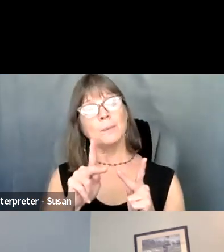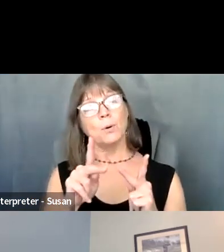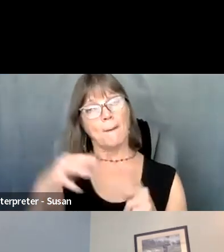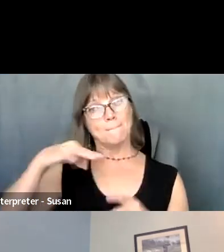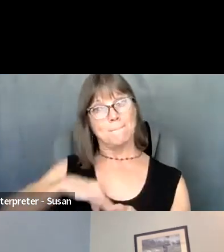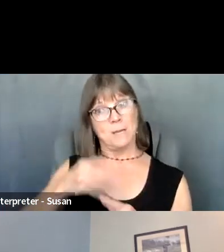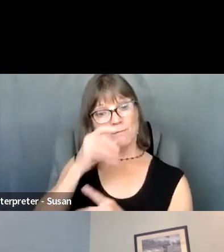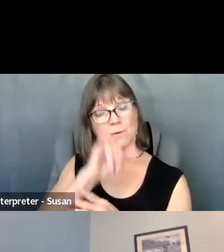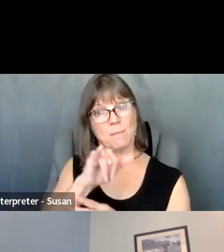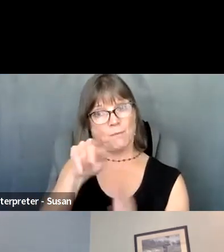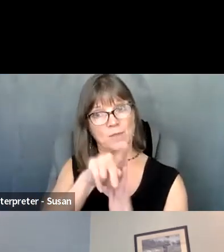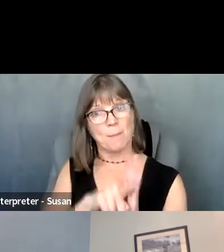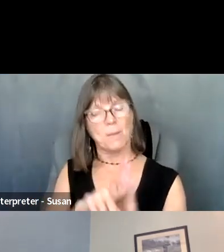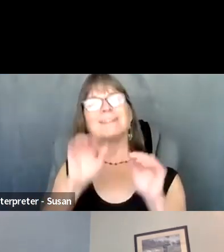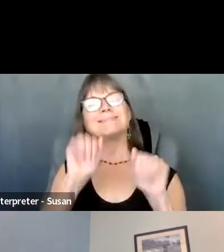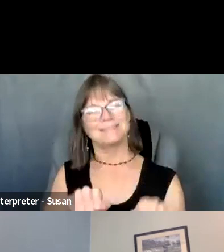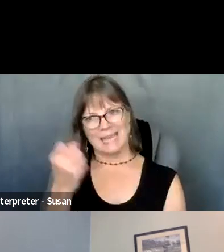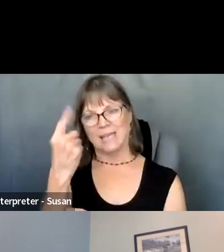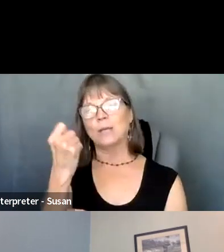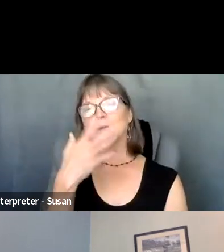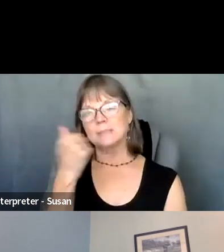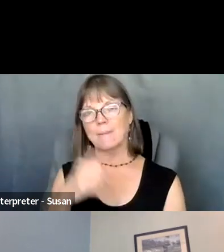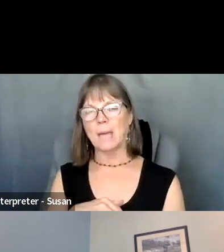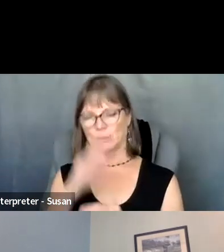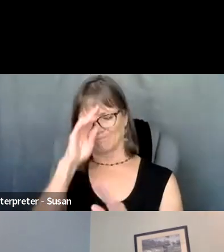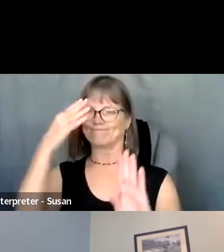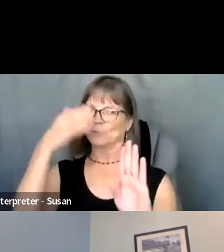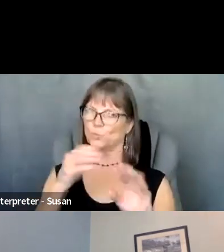Charles Rousseau (he/him): Understand them in straightforward language.